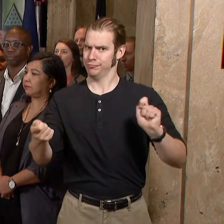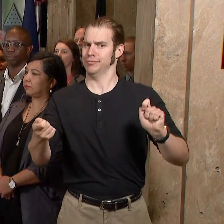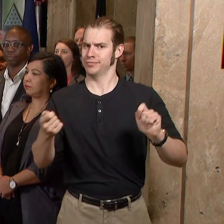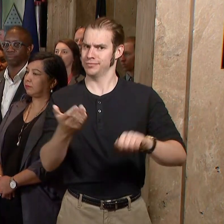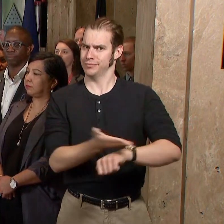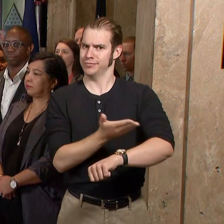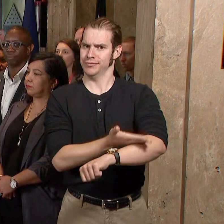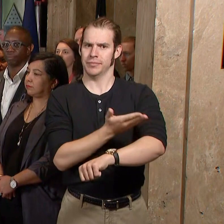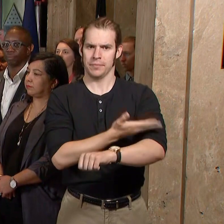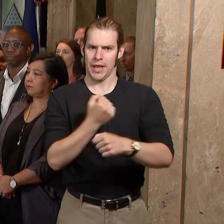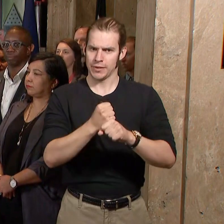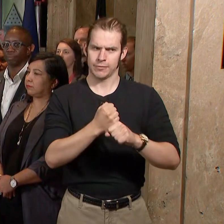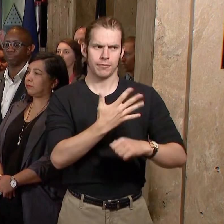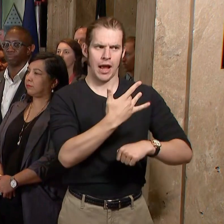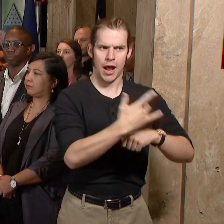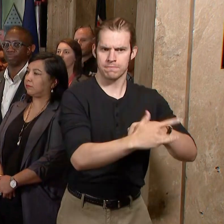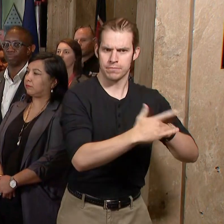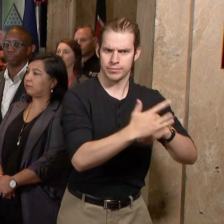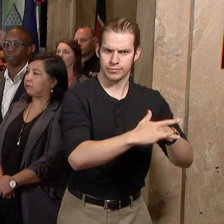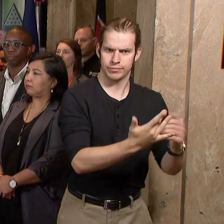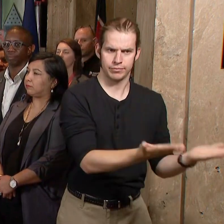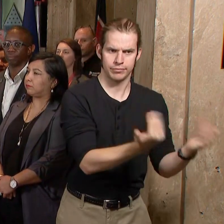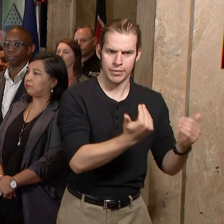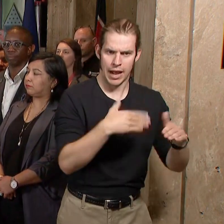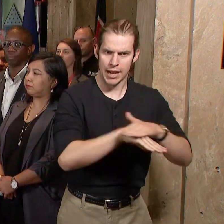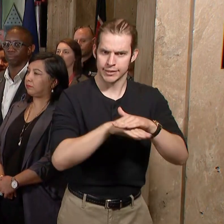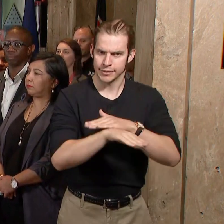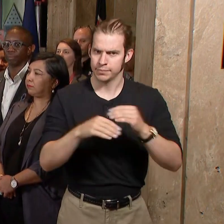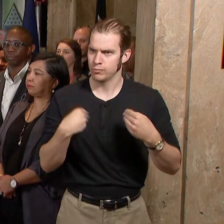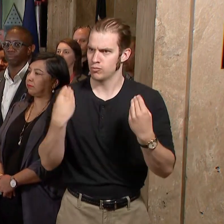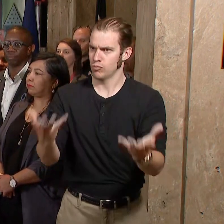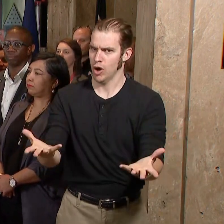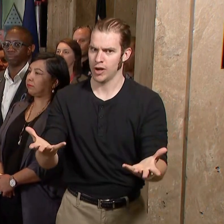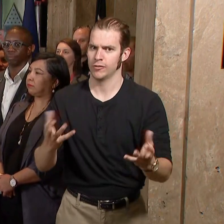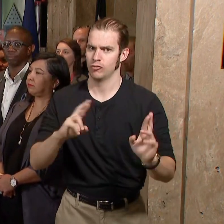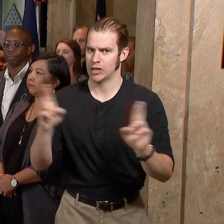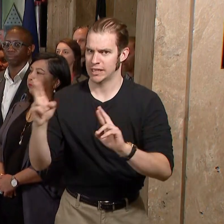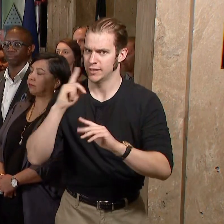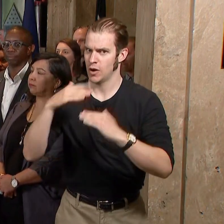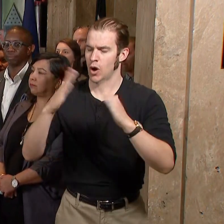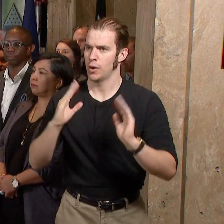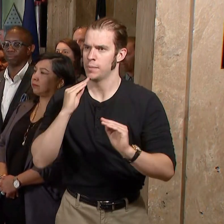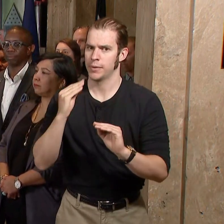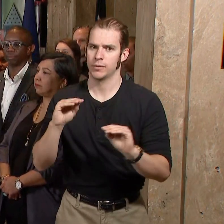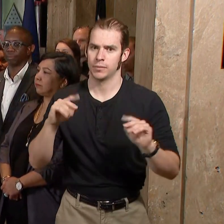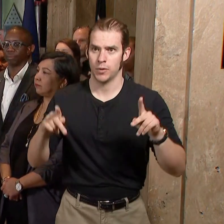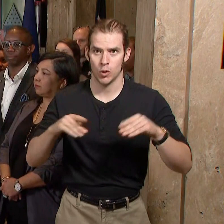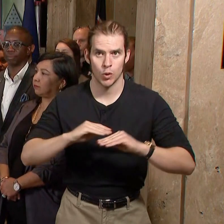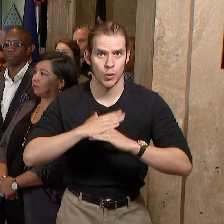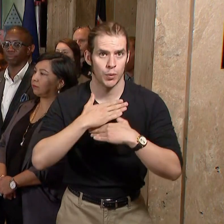We will work in partnership to make those ready and provide the wraparound source to make them successful and we will be focusing on.